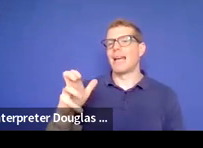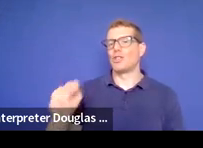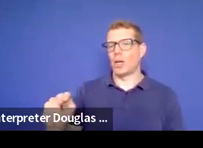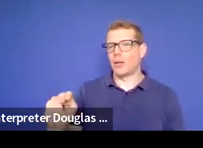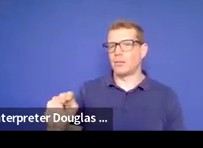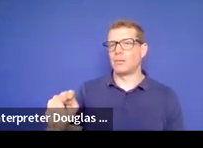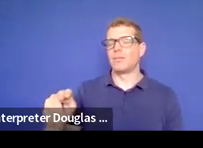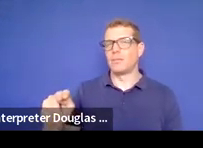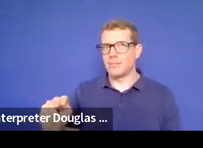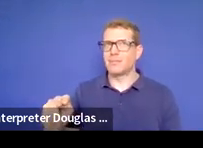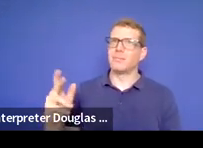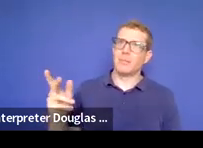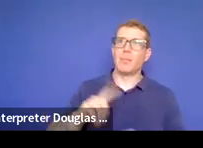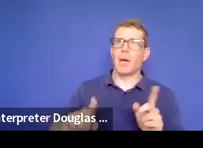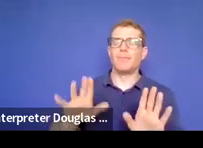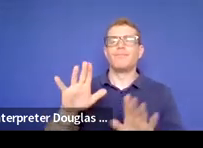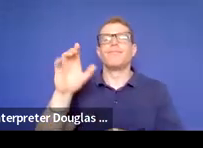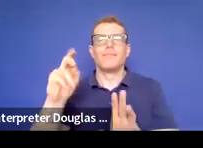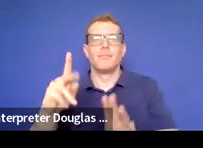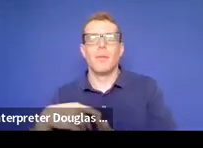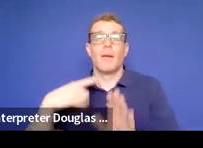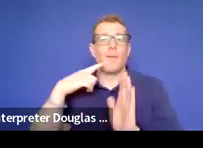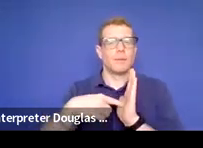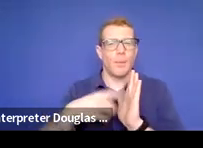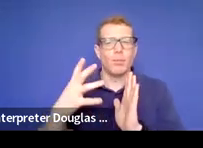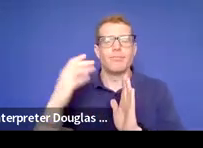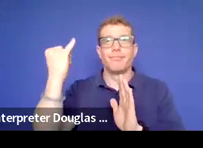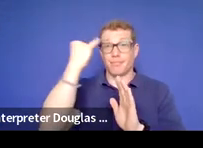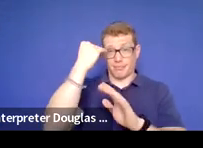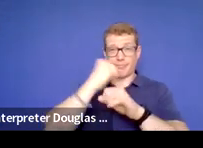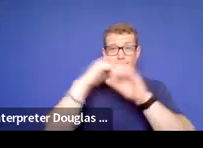This is scary. Okay, I know I don't know i'm not sure who I am.